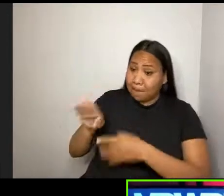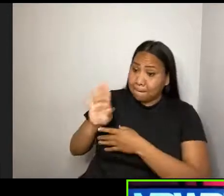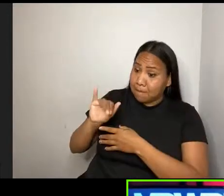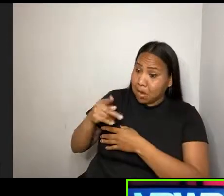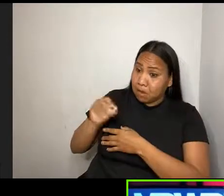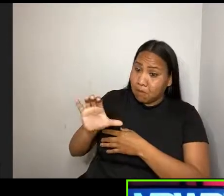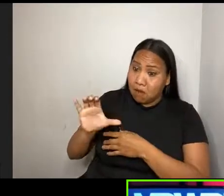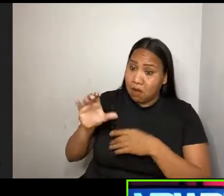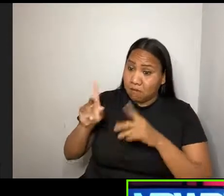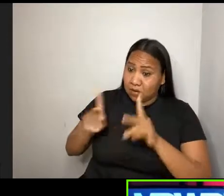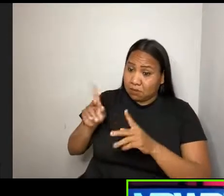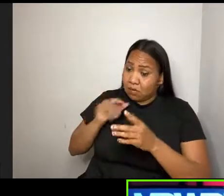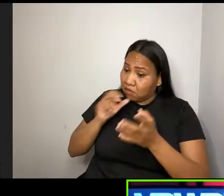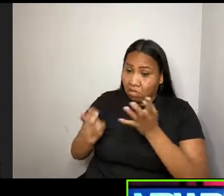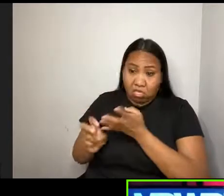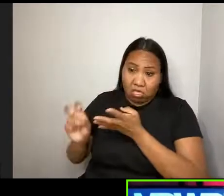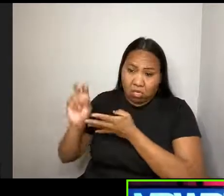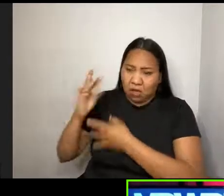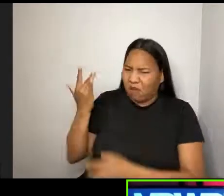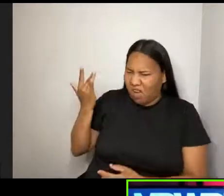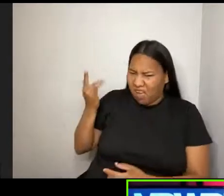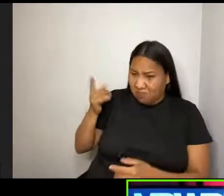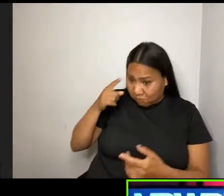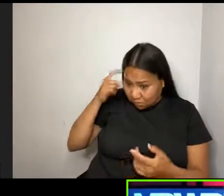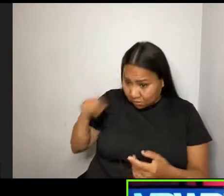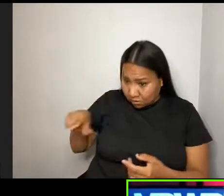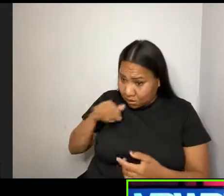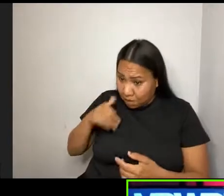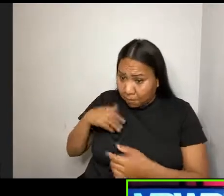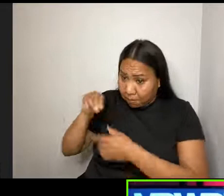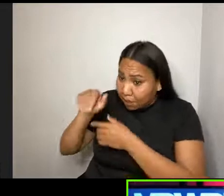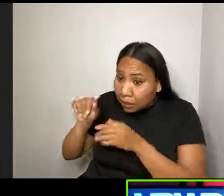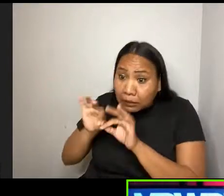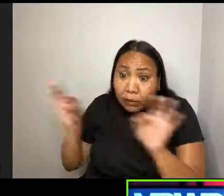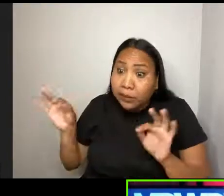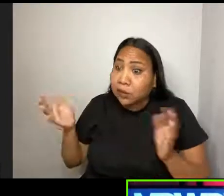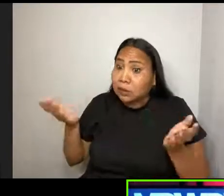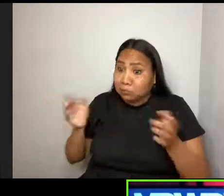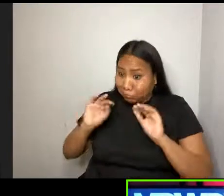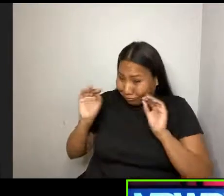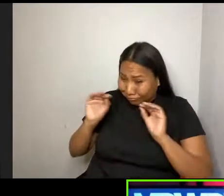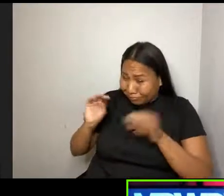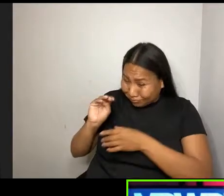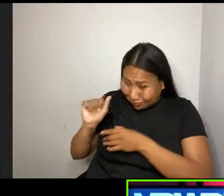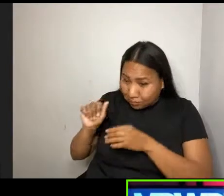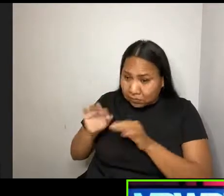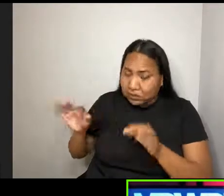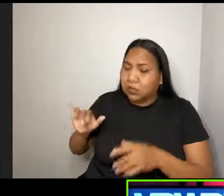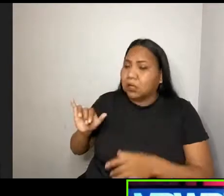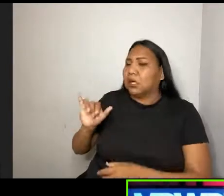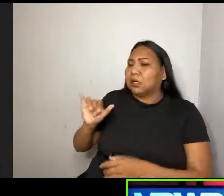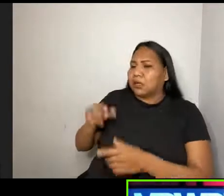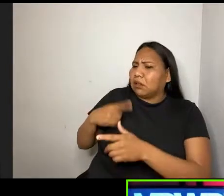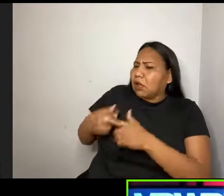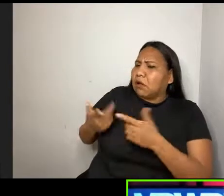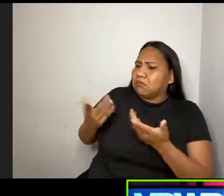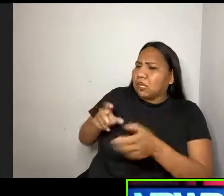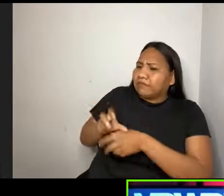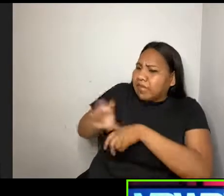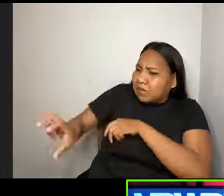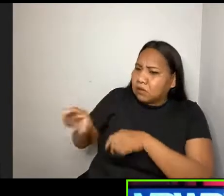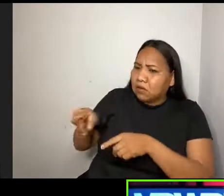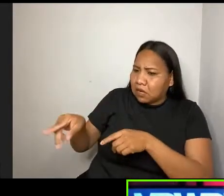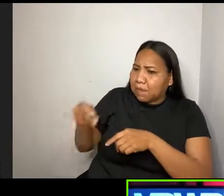Degree or additional education? OK. Invest in that education. They know the path for this.